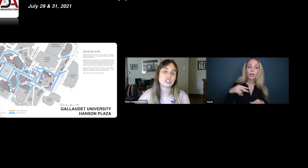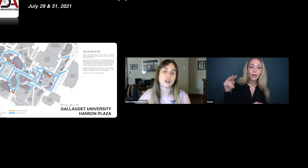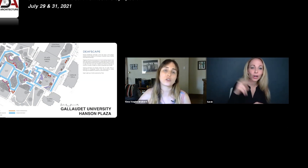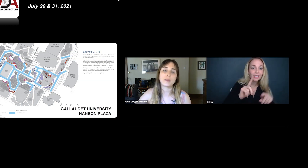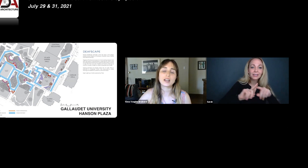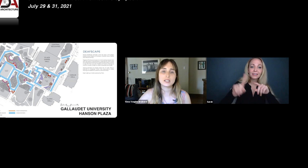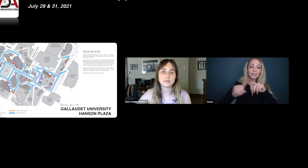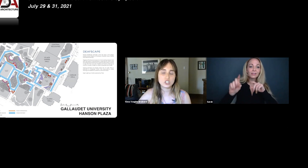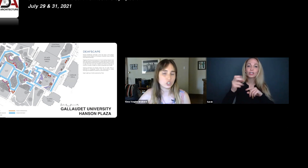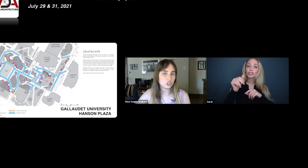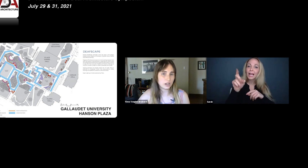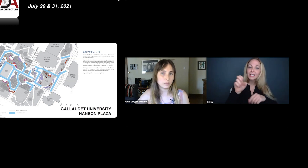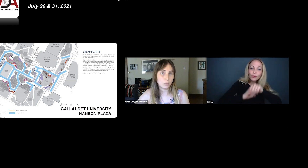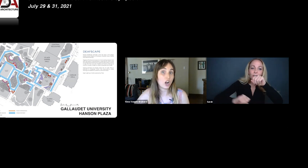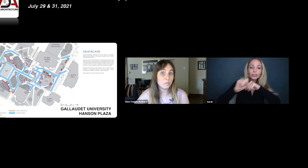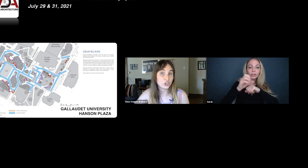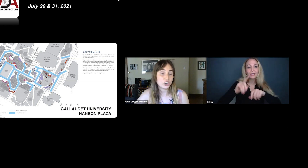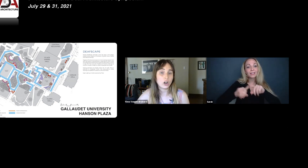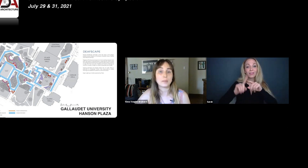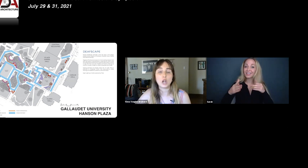structures and other mechanisms to create more comfort on the plaza.